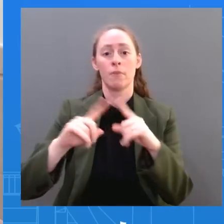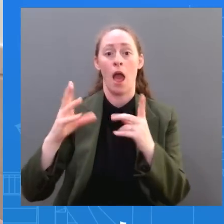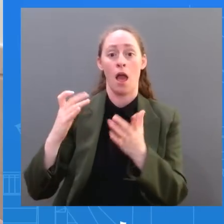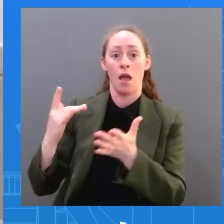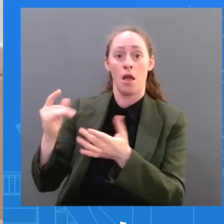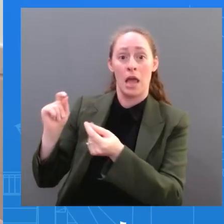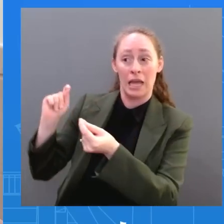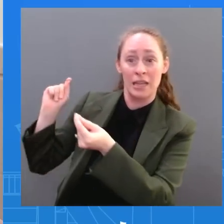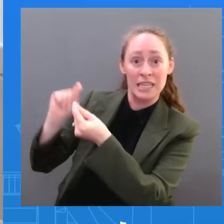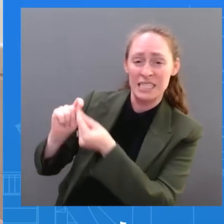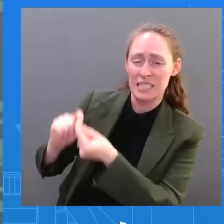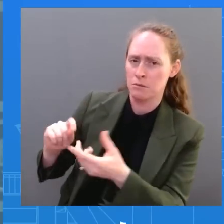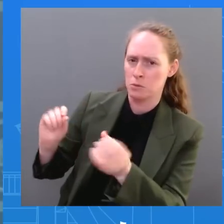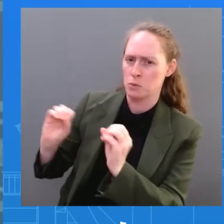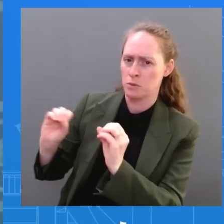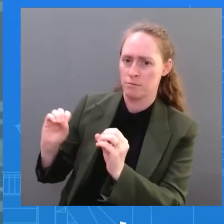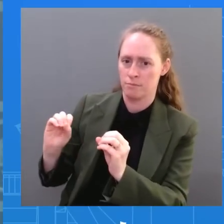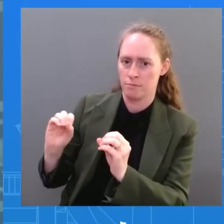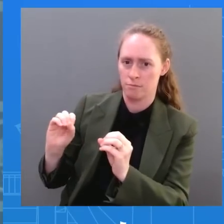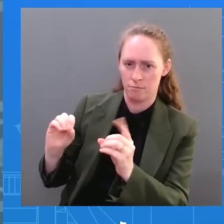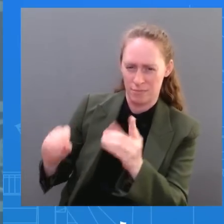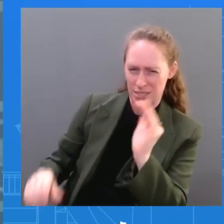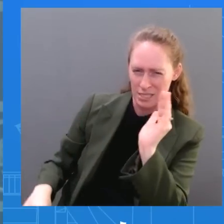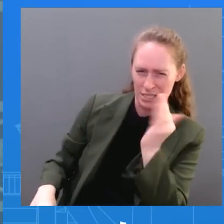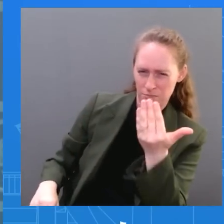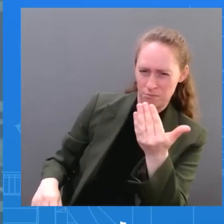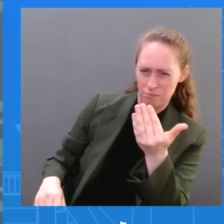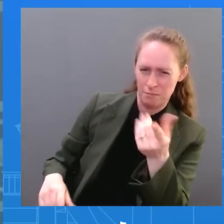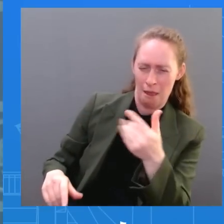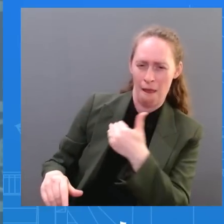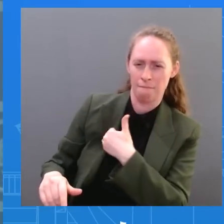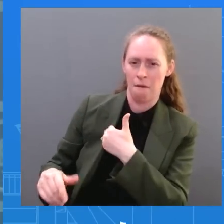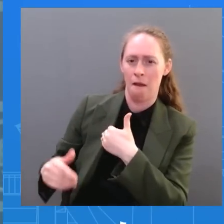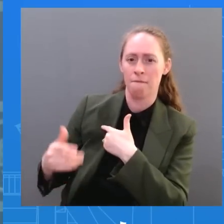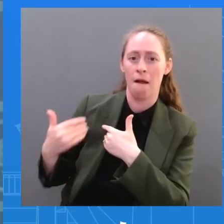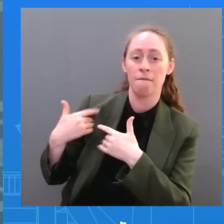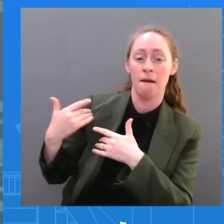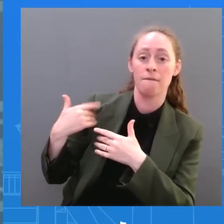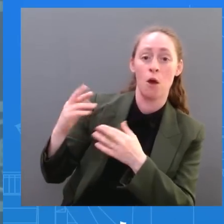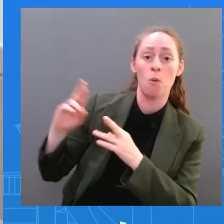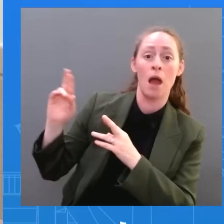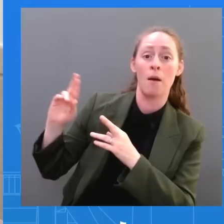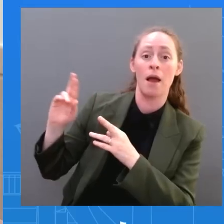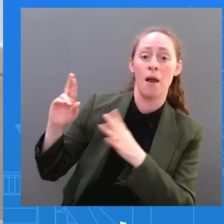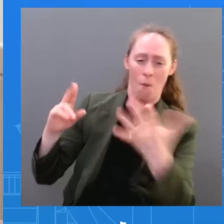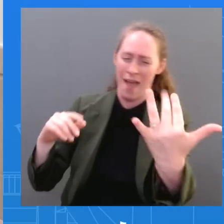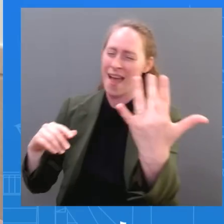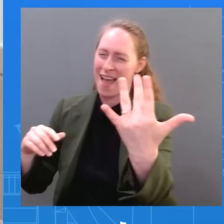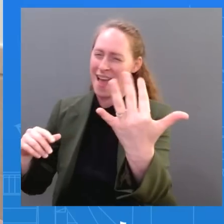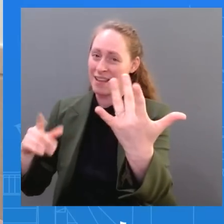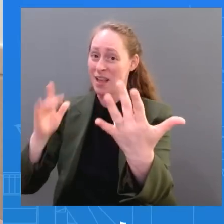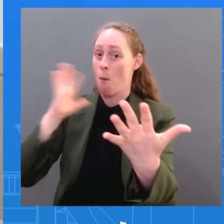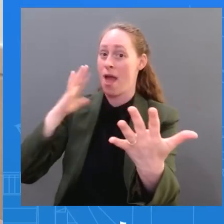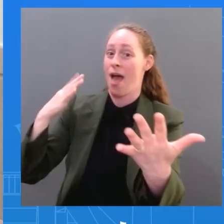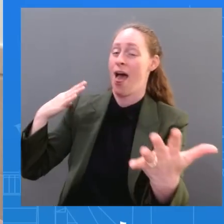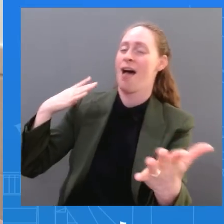in the pipeline there. Ms. Jean-Pierre: Once we have something, we will be sure to sho- -- share it. The Press: On the matter of the Griner letter: Now that the President has read it,